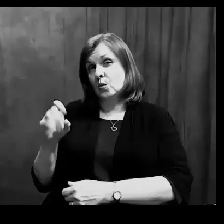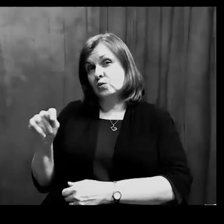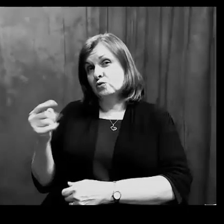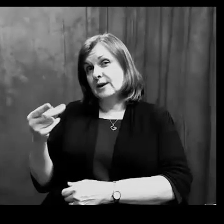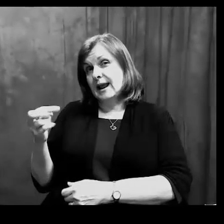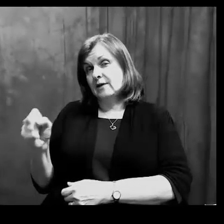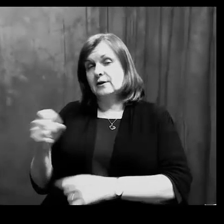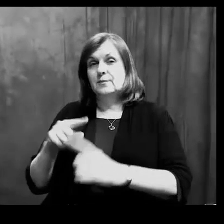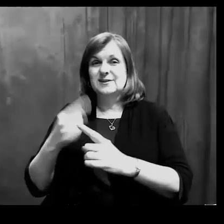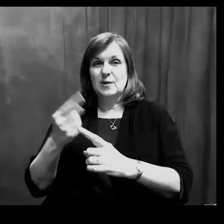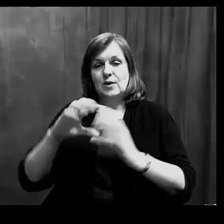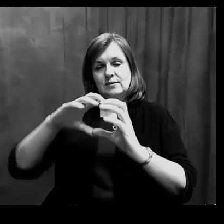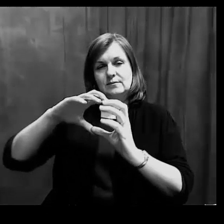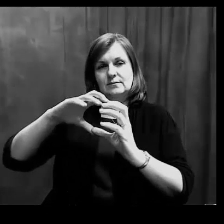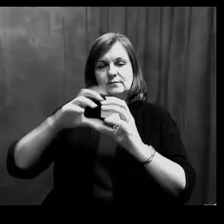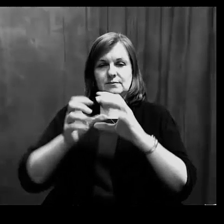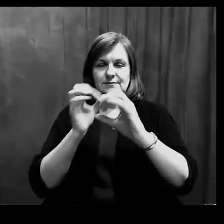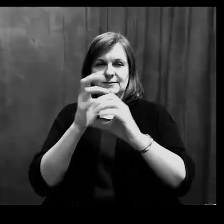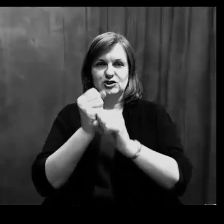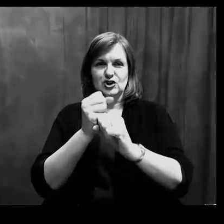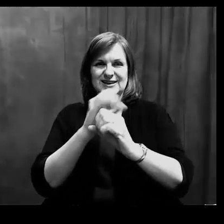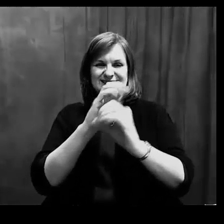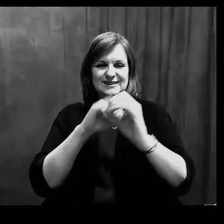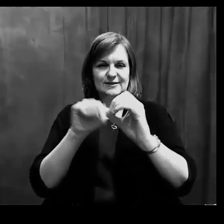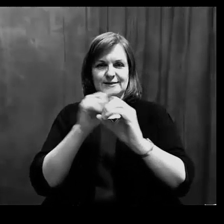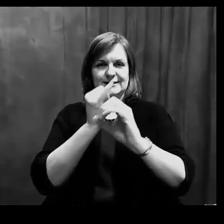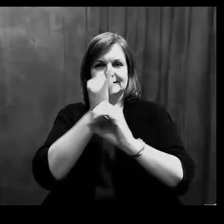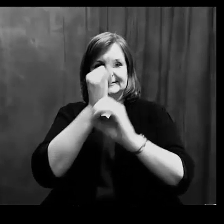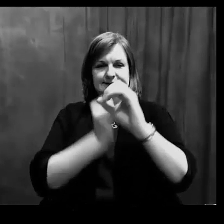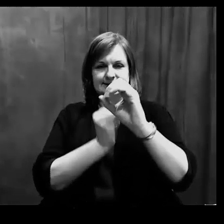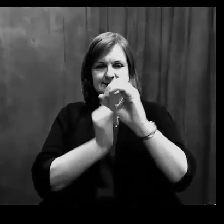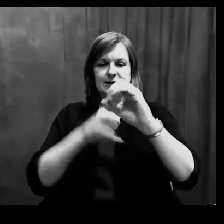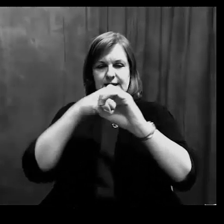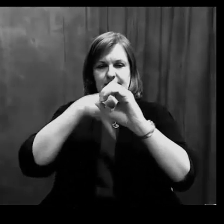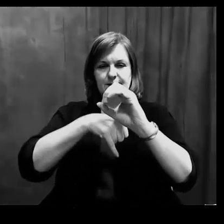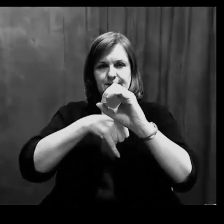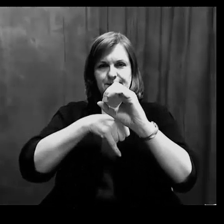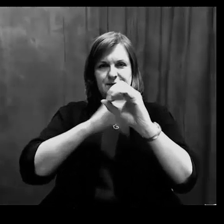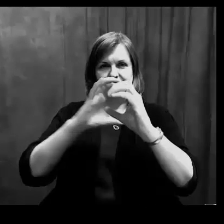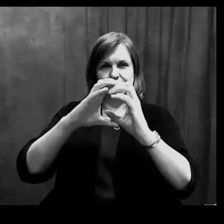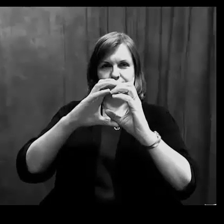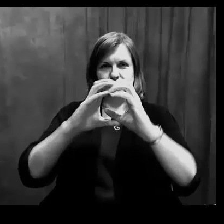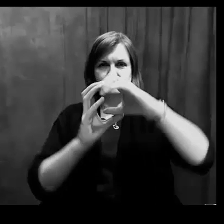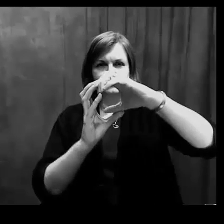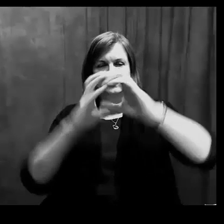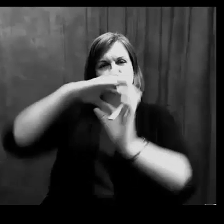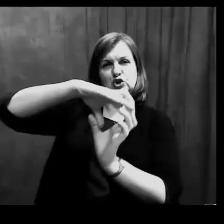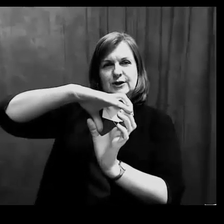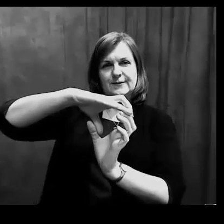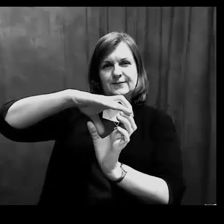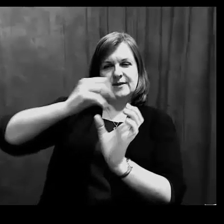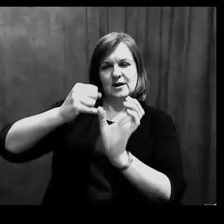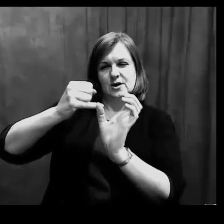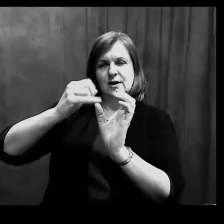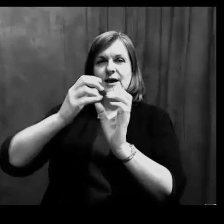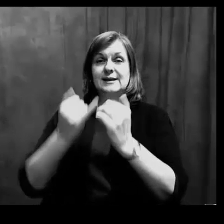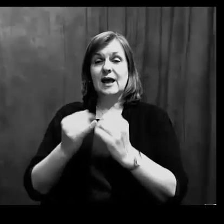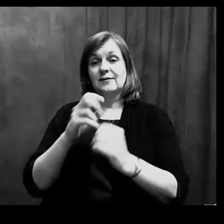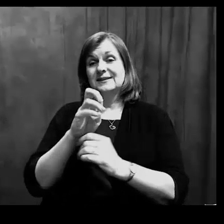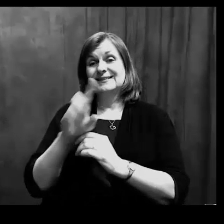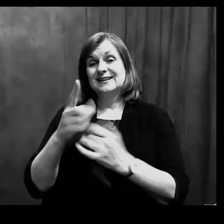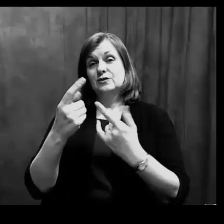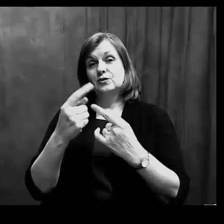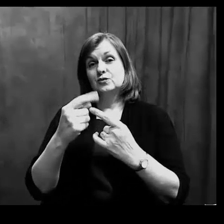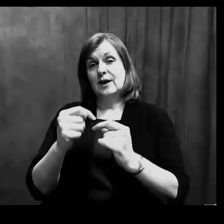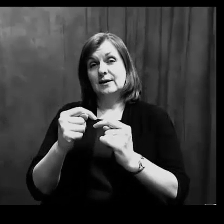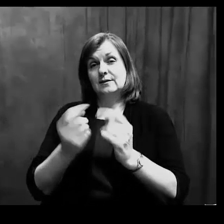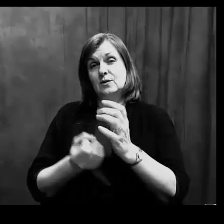when they did the seed is now trying to turn itself and here you see it is actually growing a different